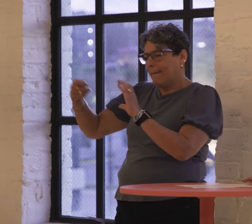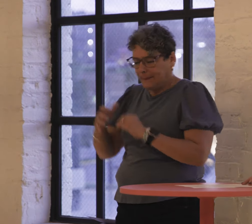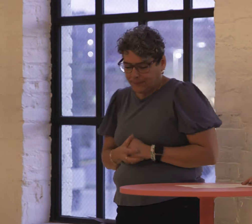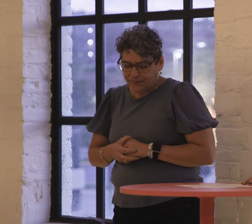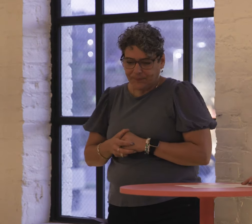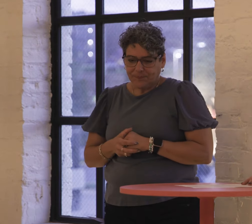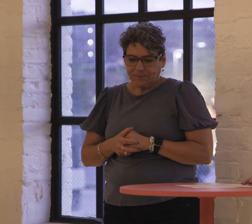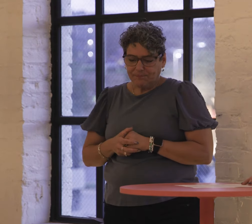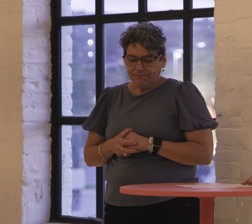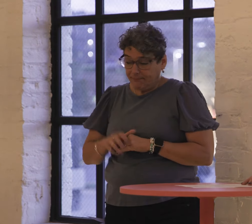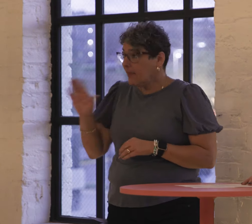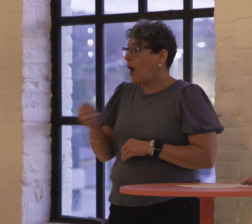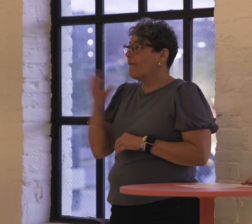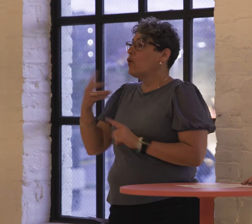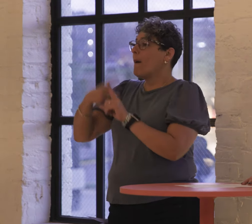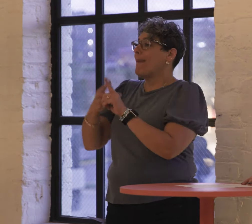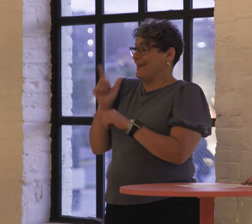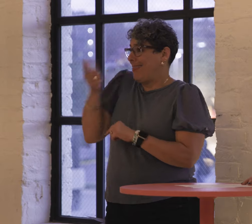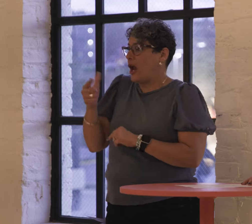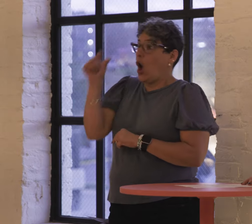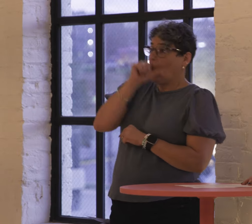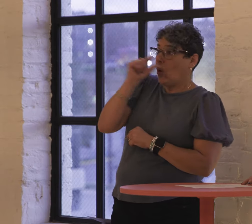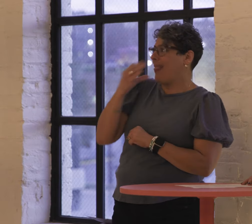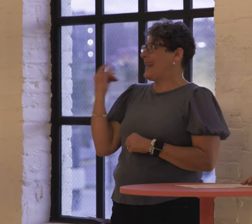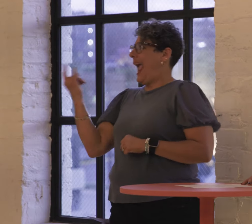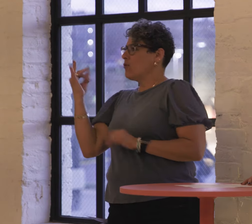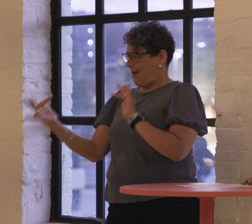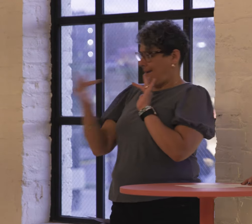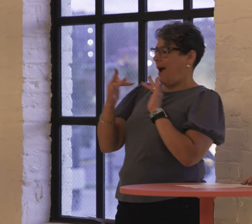A few months later, Google and Android contacted me for a project consisting of six videos